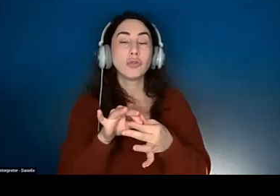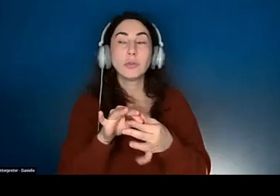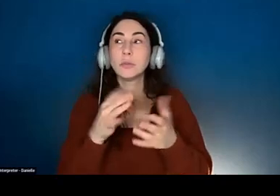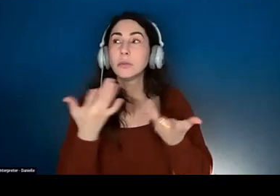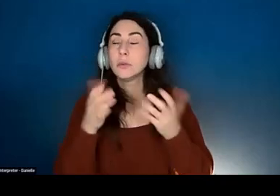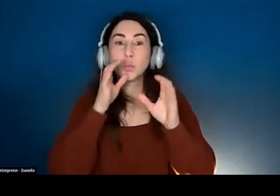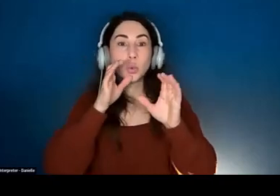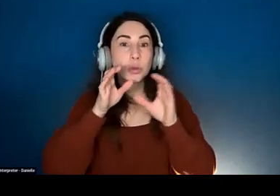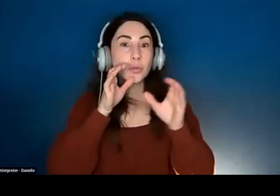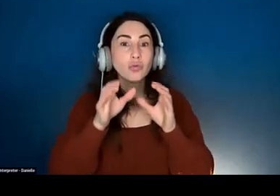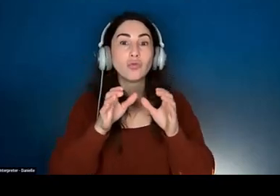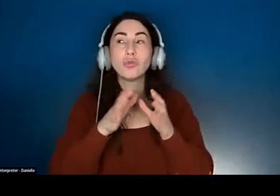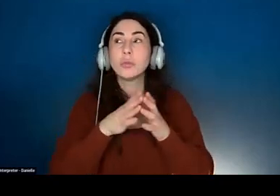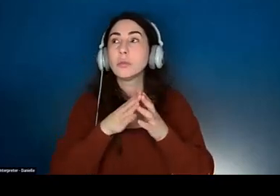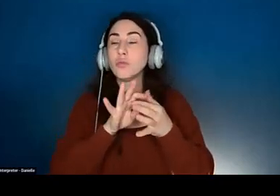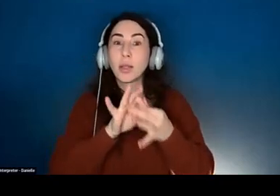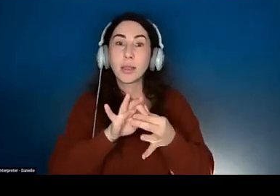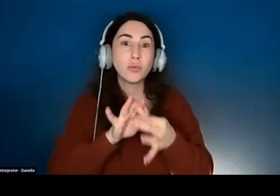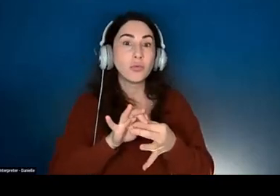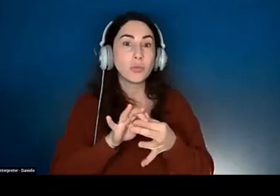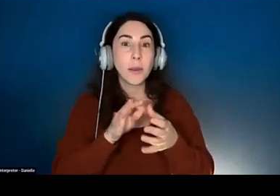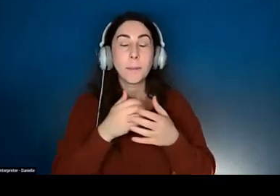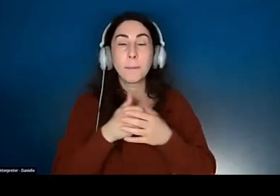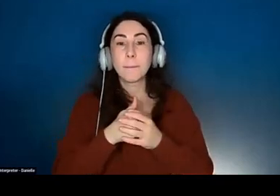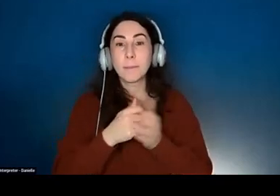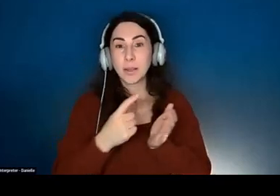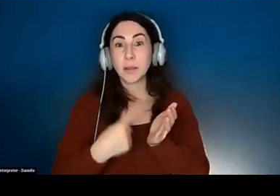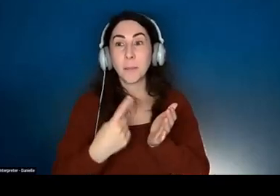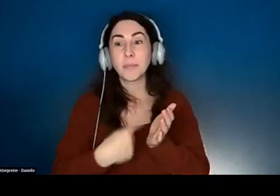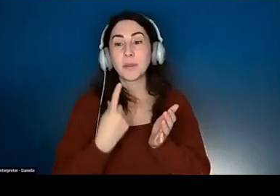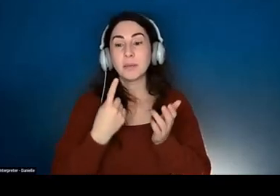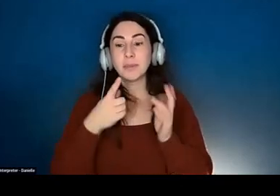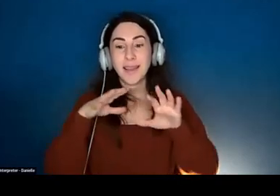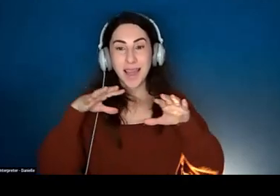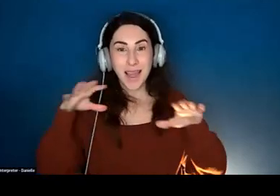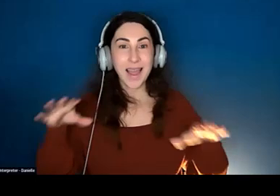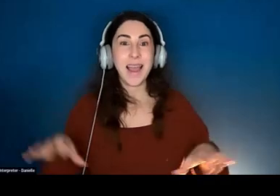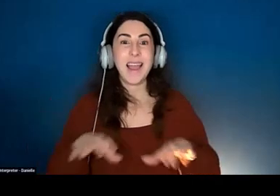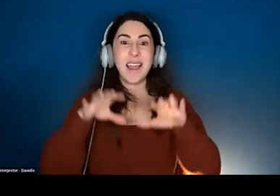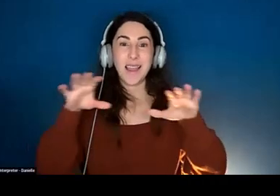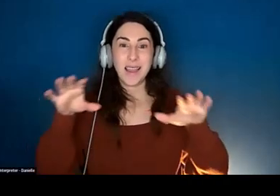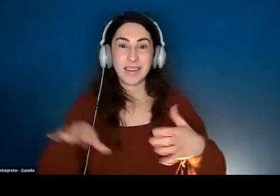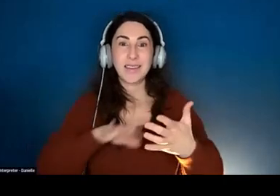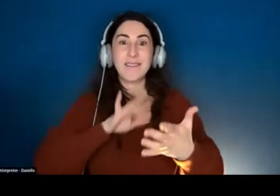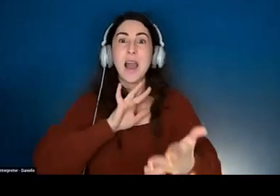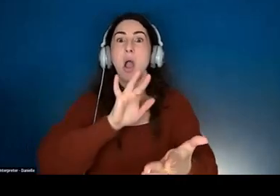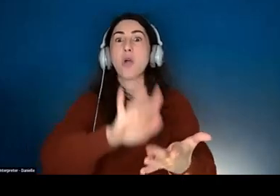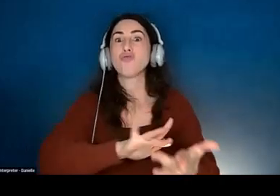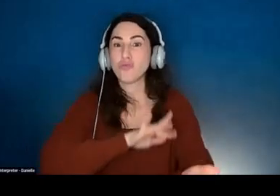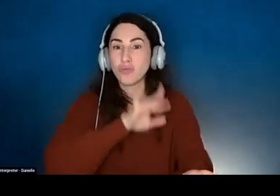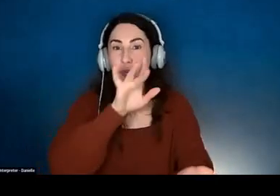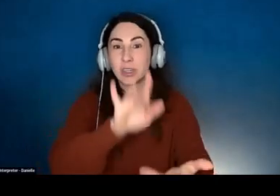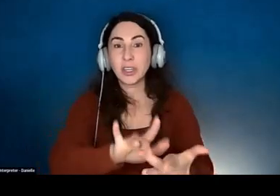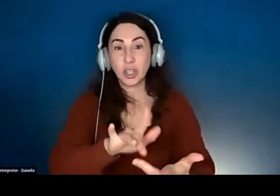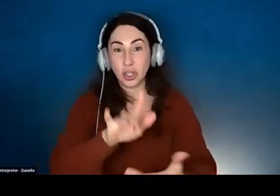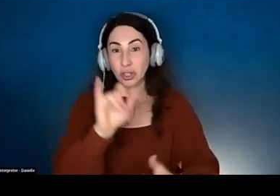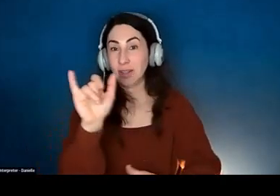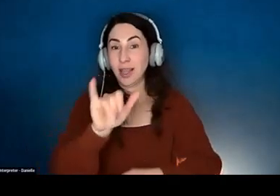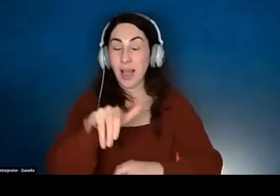relationships, and sometimes active outreach, like sit in your office until I can get an answer.